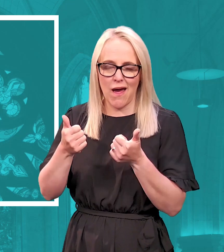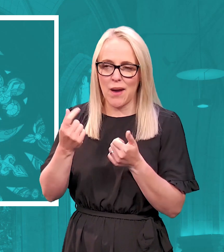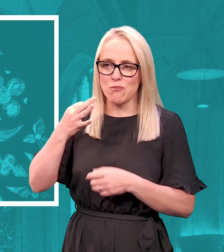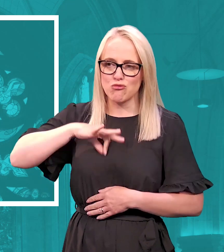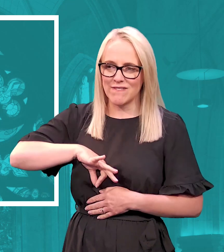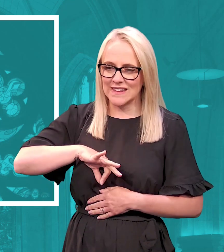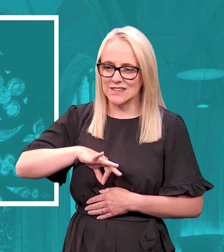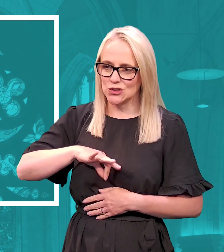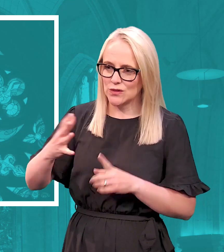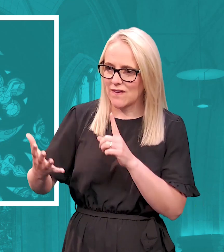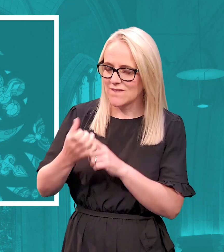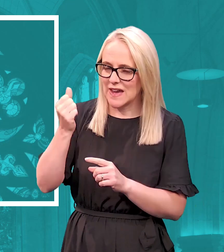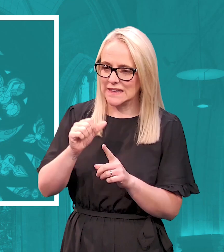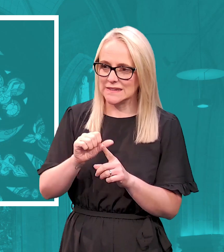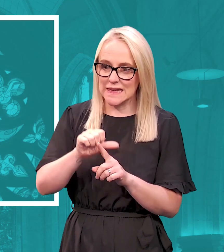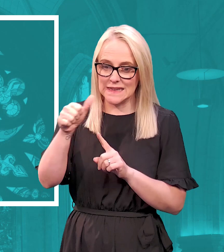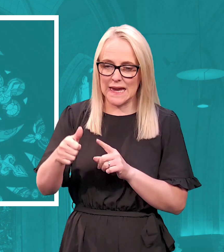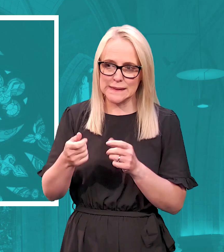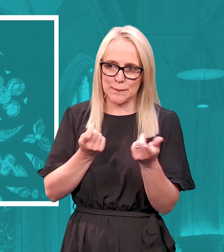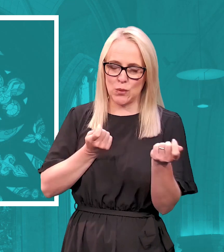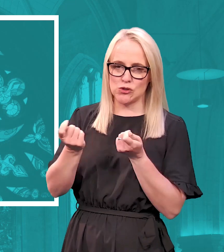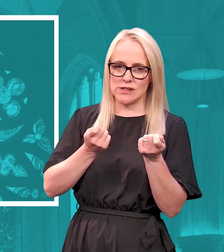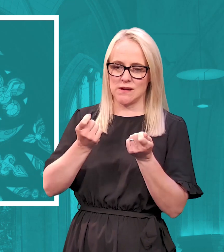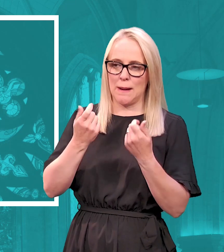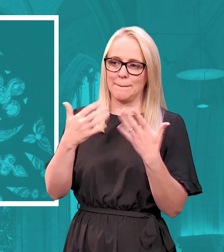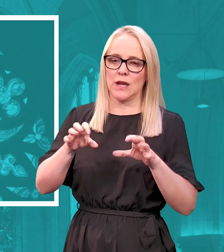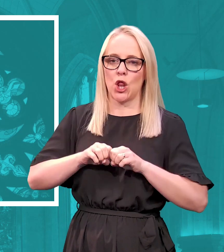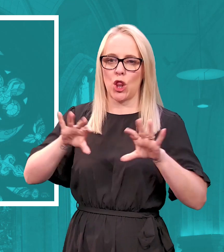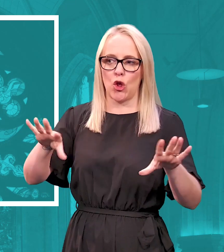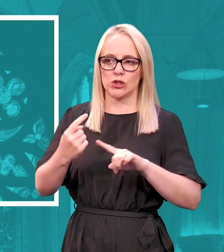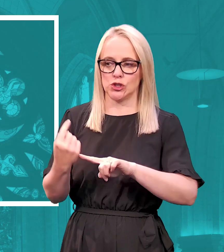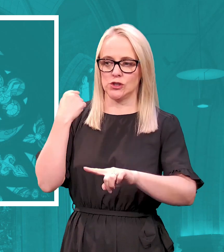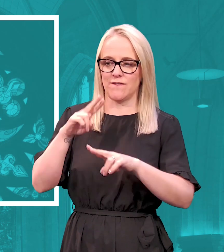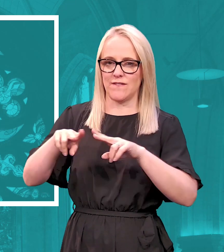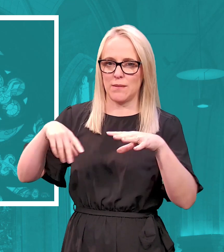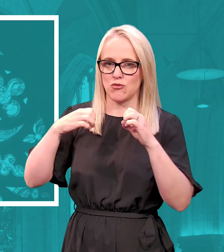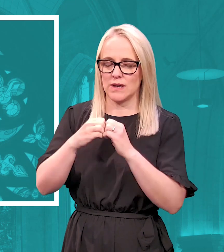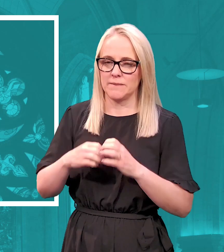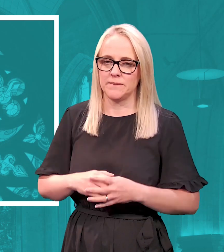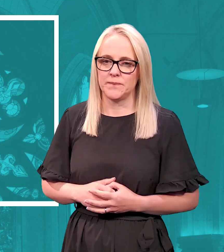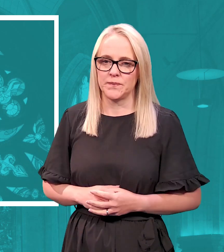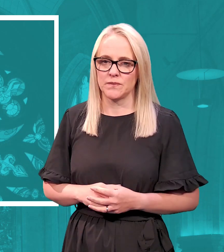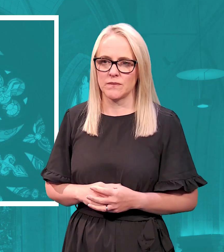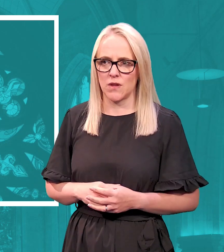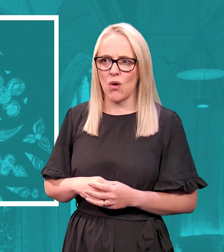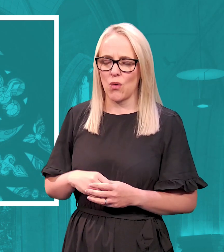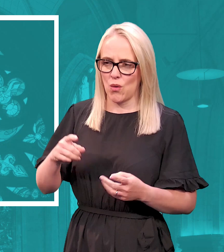and launched in early February, to support the process. This was well received and generated a good response